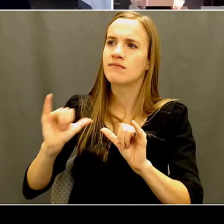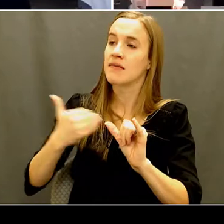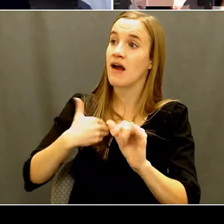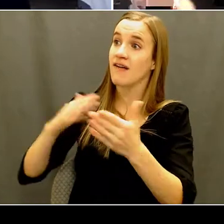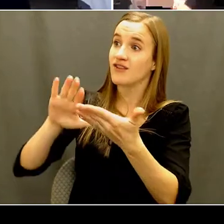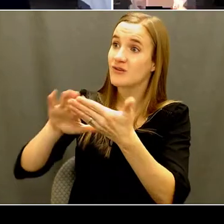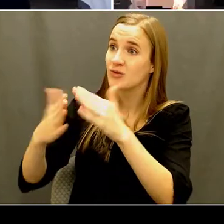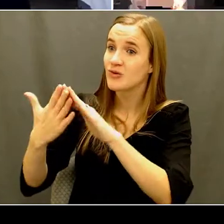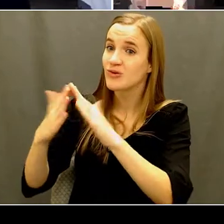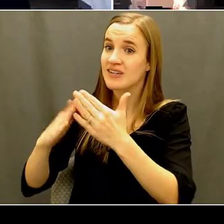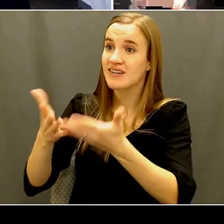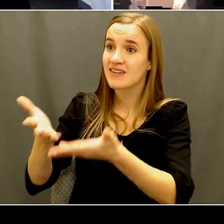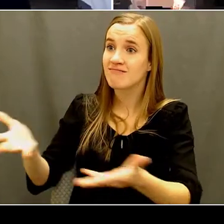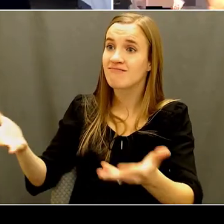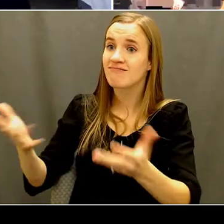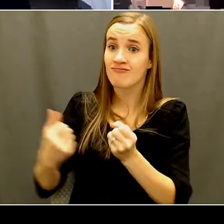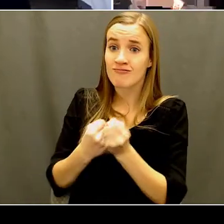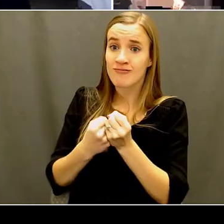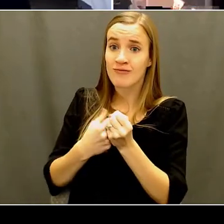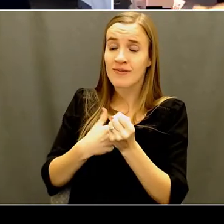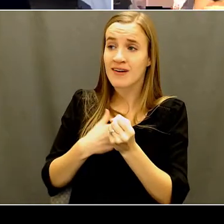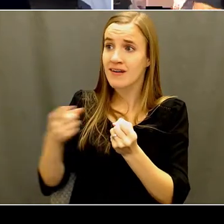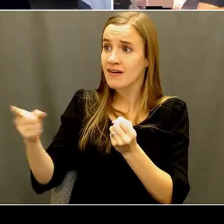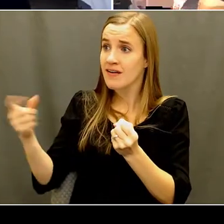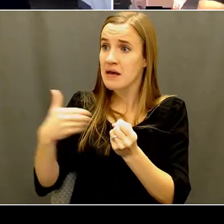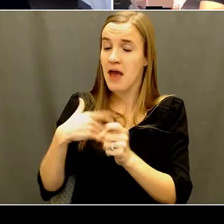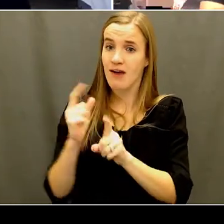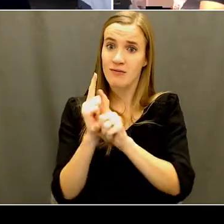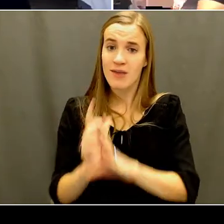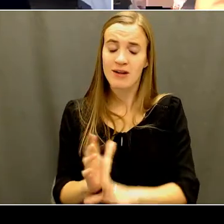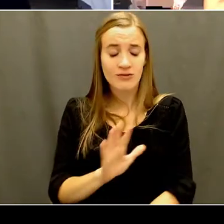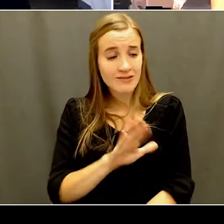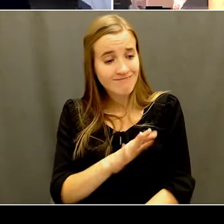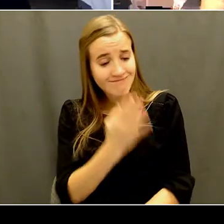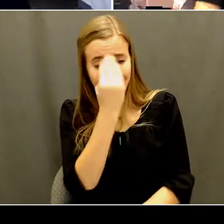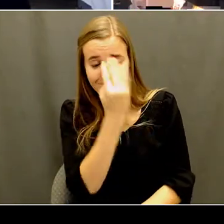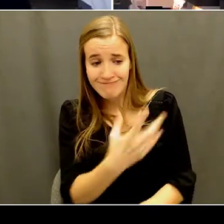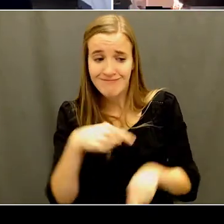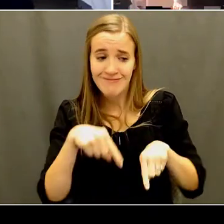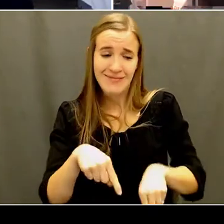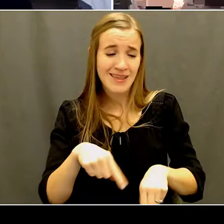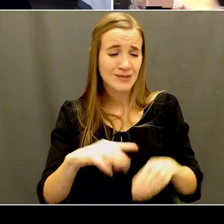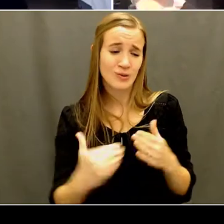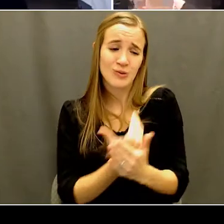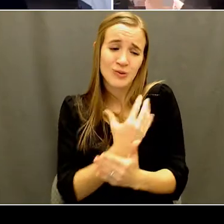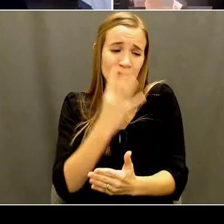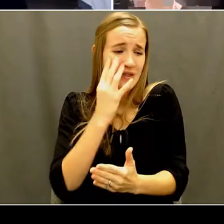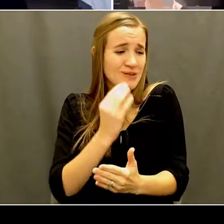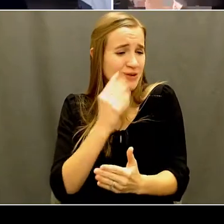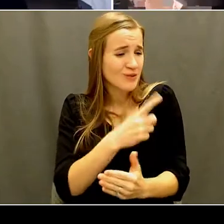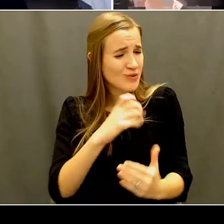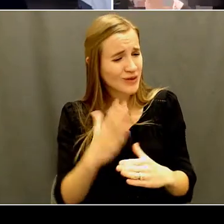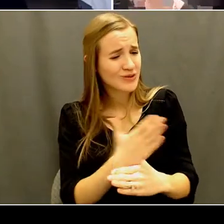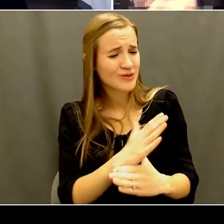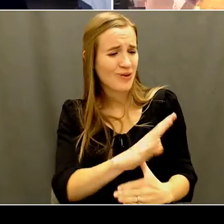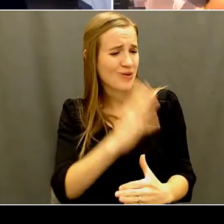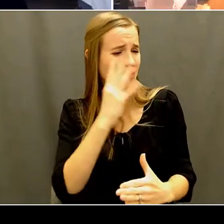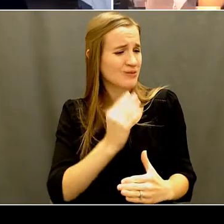just letting you know that like this is, this is an opportunity to have a different experience and to share what that's like. Whether we think it's good